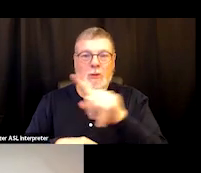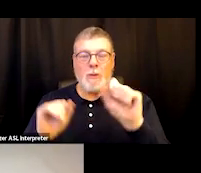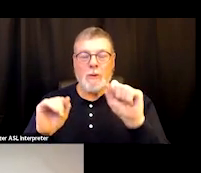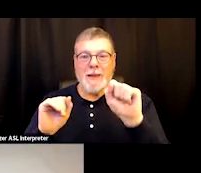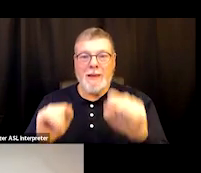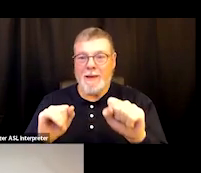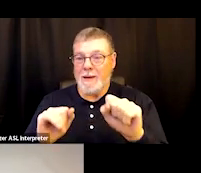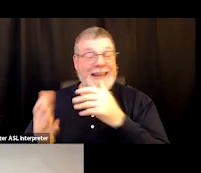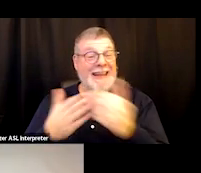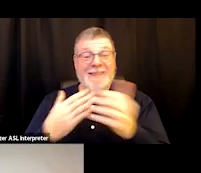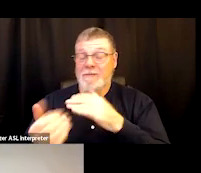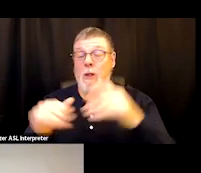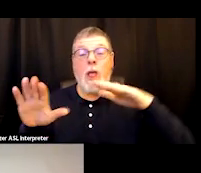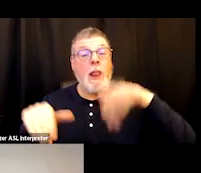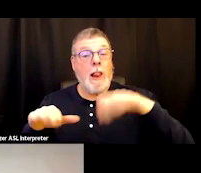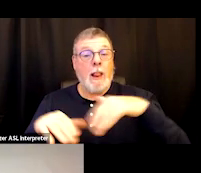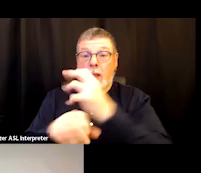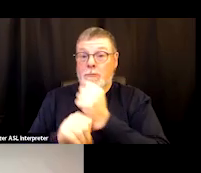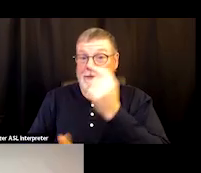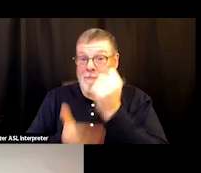even if someone has not received treatment for a condition,